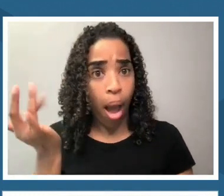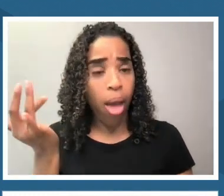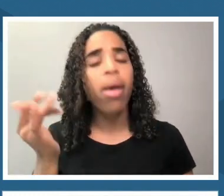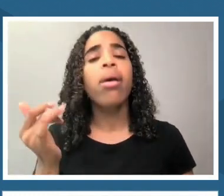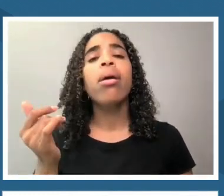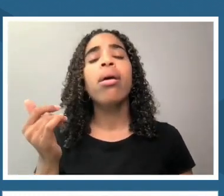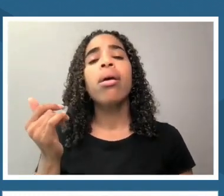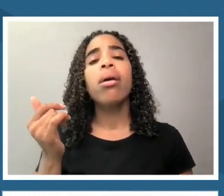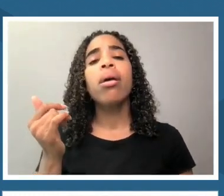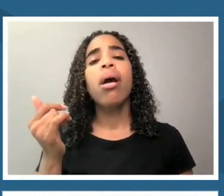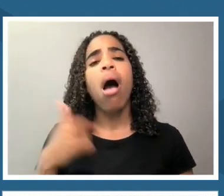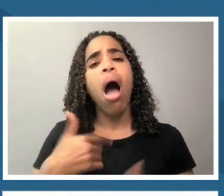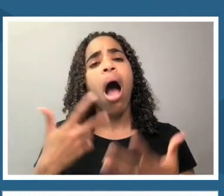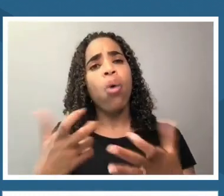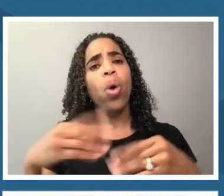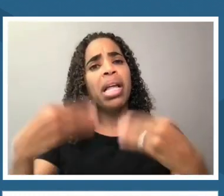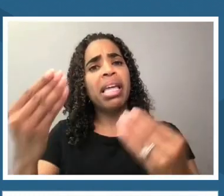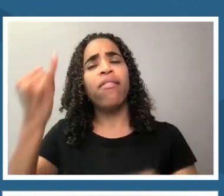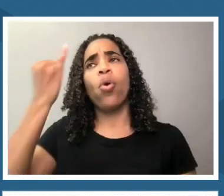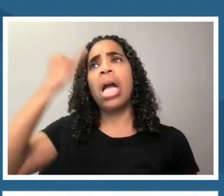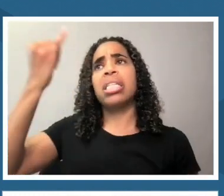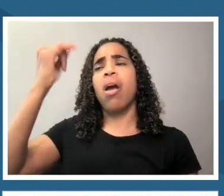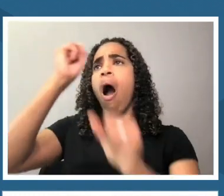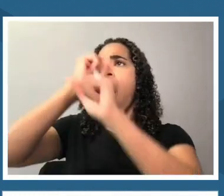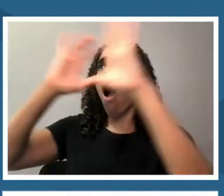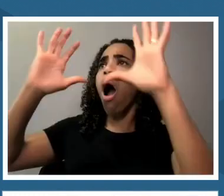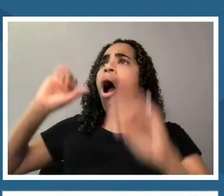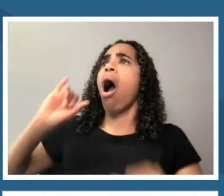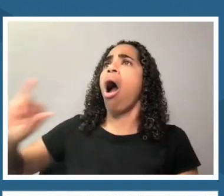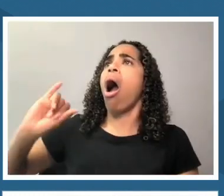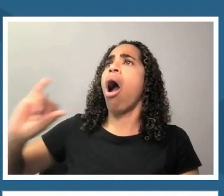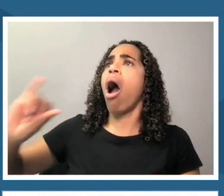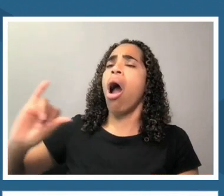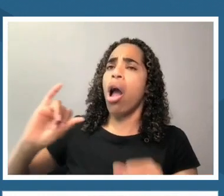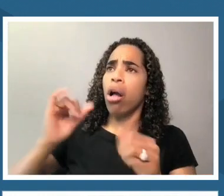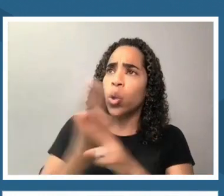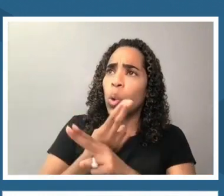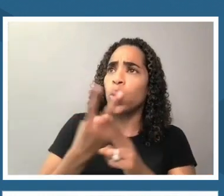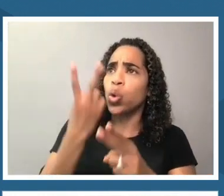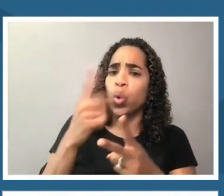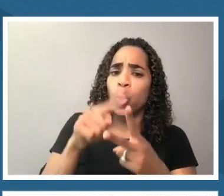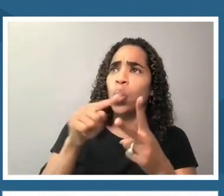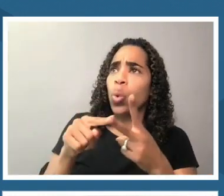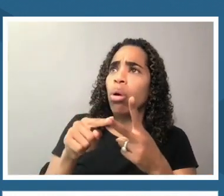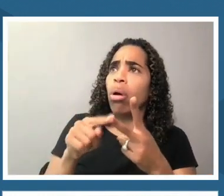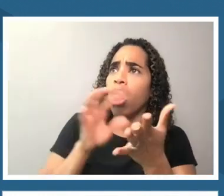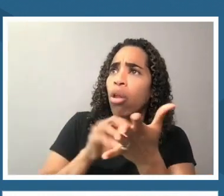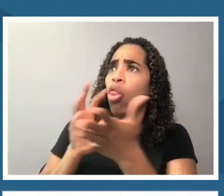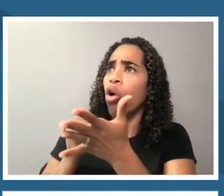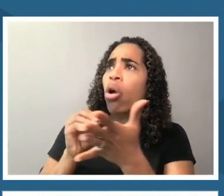basically give you an idea of what we get out of those methods and that's how we